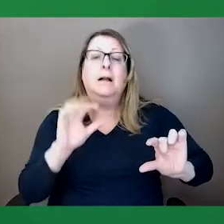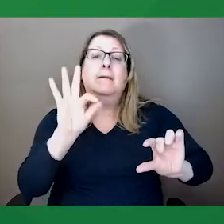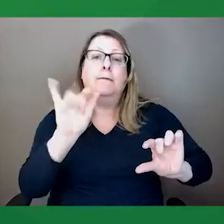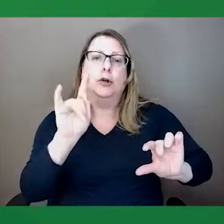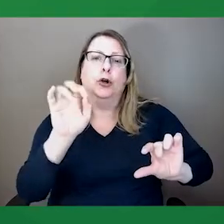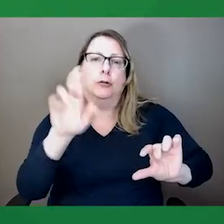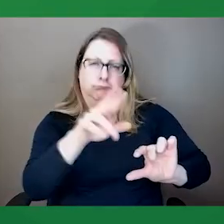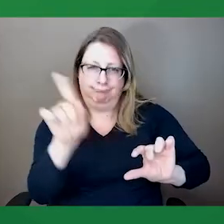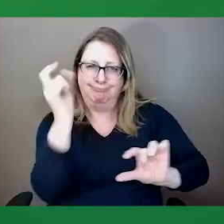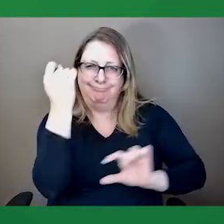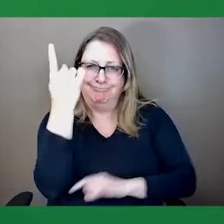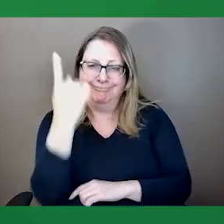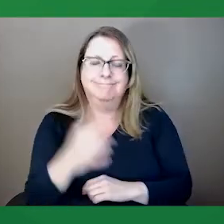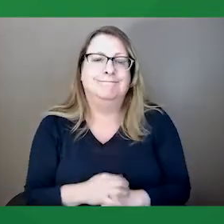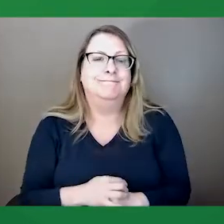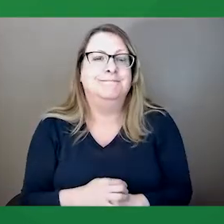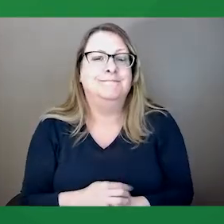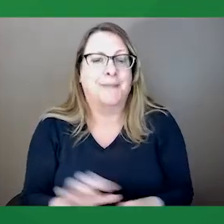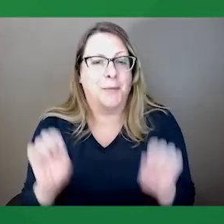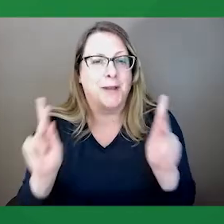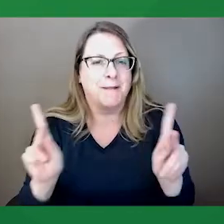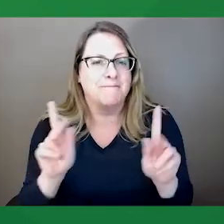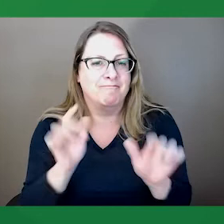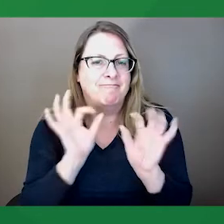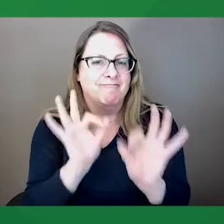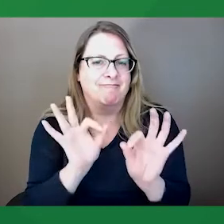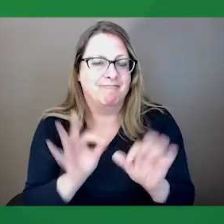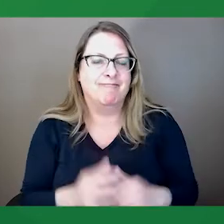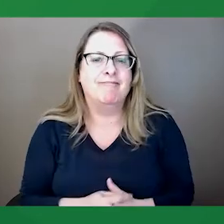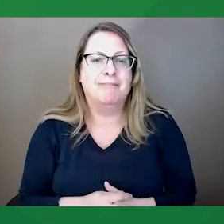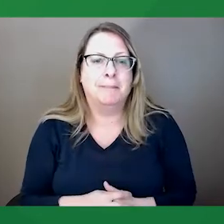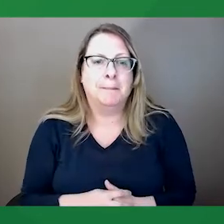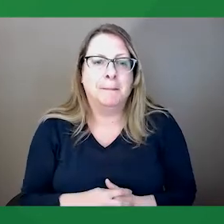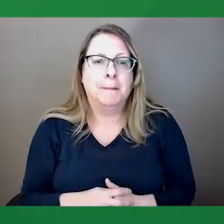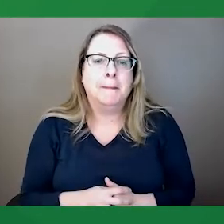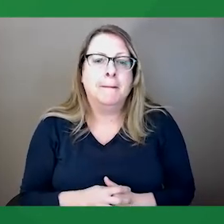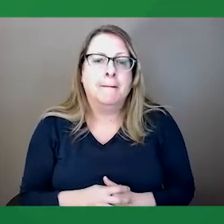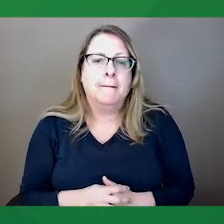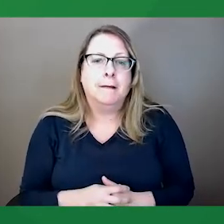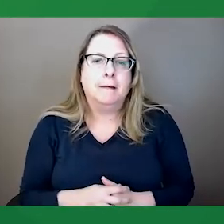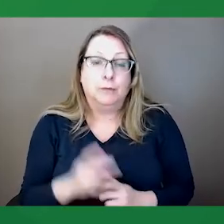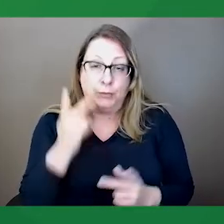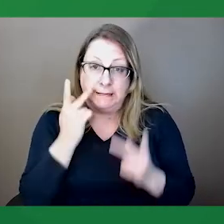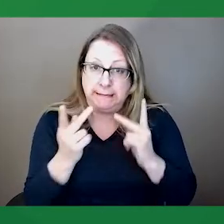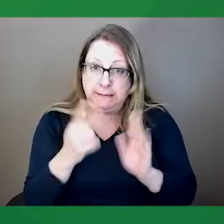You got it. Okay, so... Good, all right.